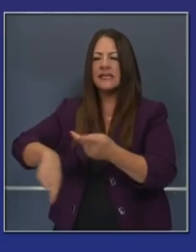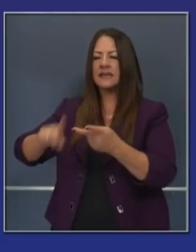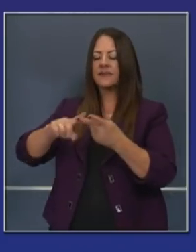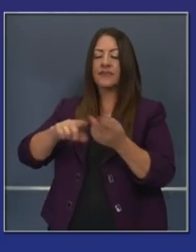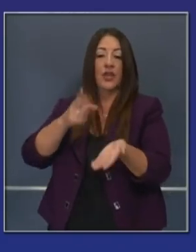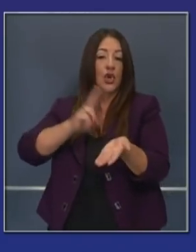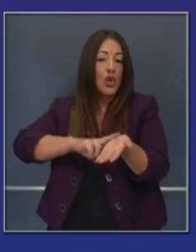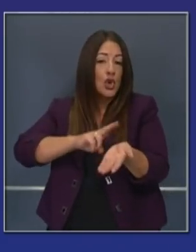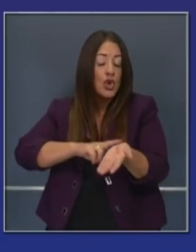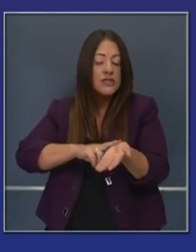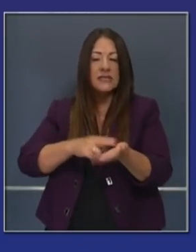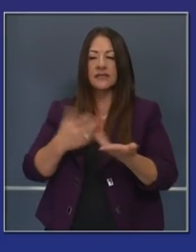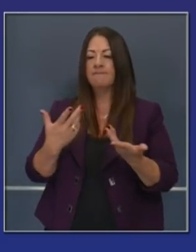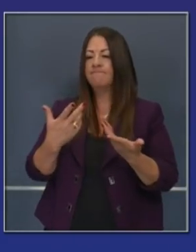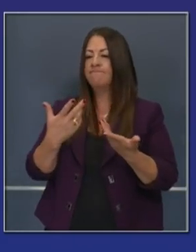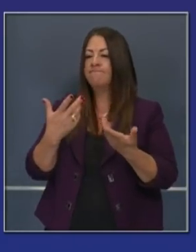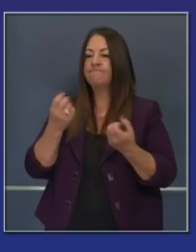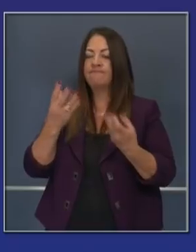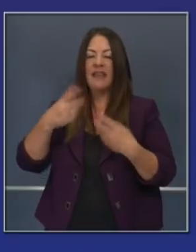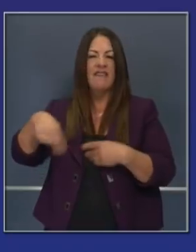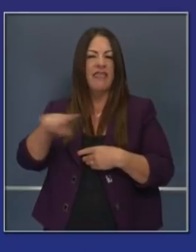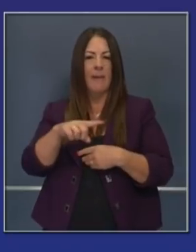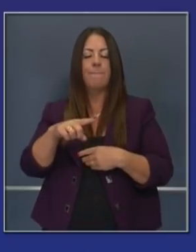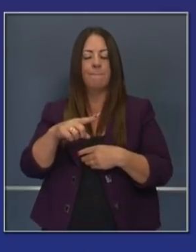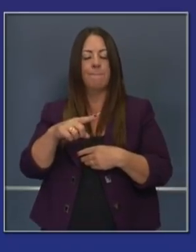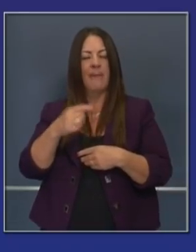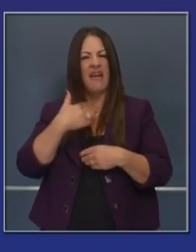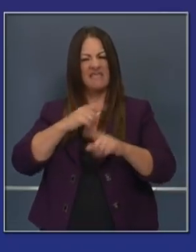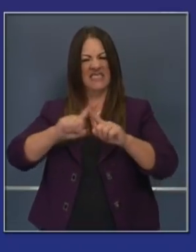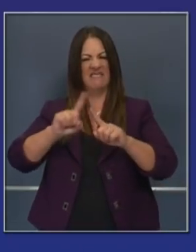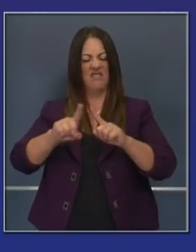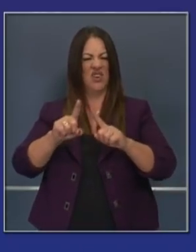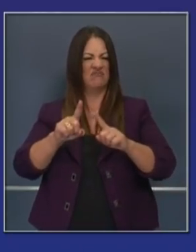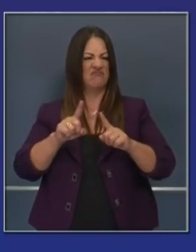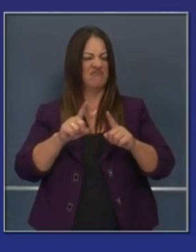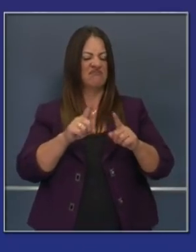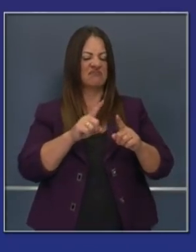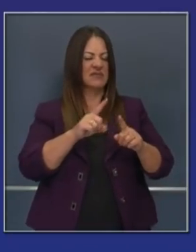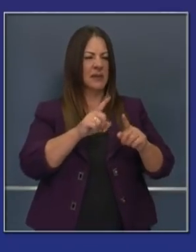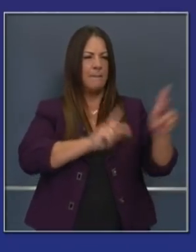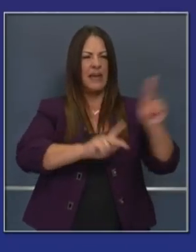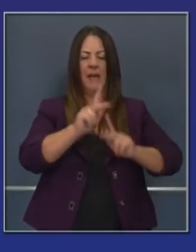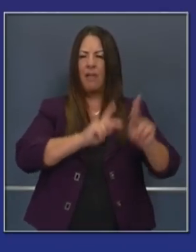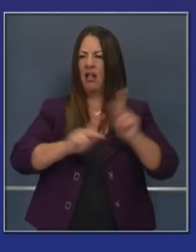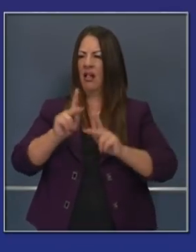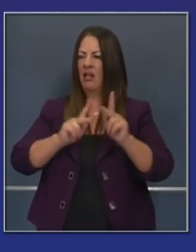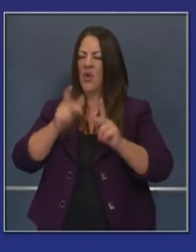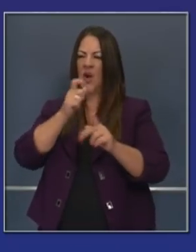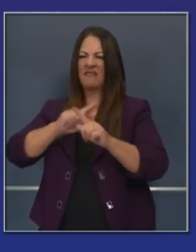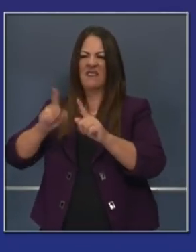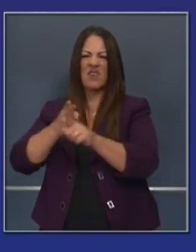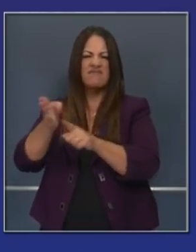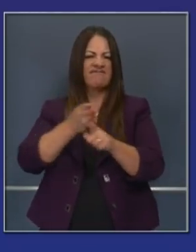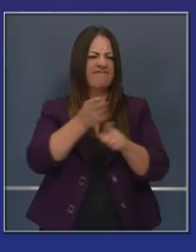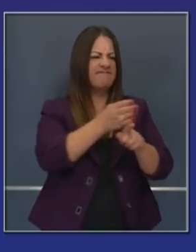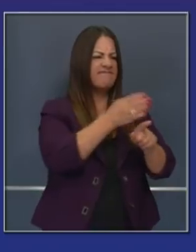THE STATE BUT ALSO PRACTICAL INDIVIDUALS AT THE COUNTY LEVEL, WORKING IN PHARMACIES, NURSES WHO WORK WITH PATIENTS